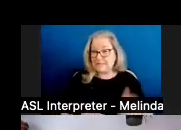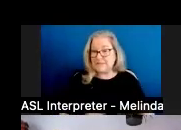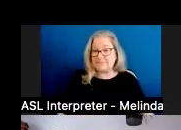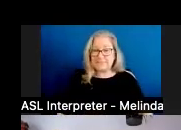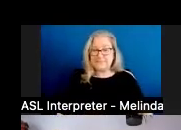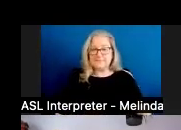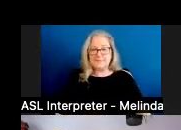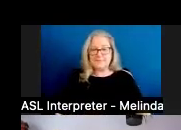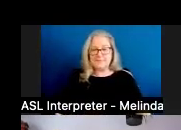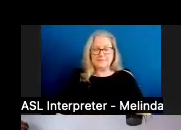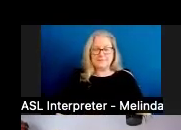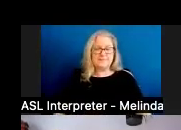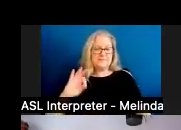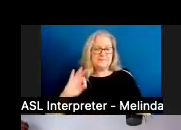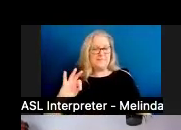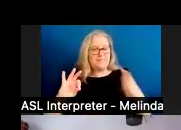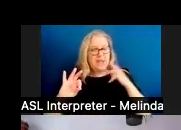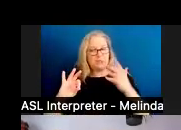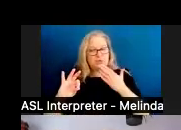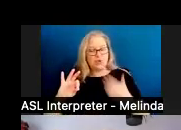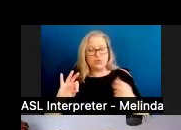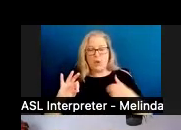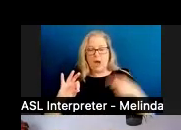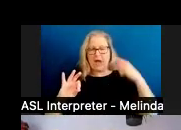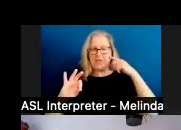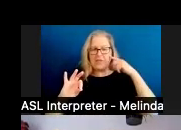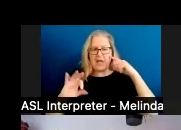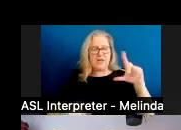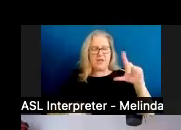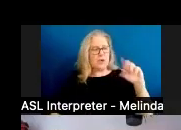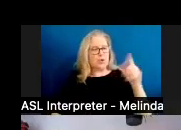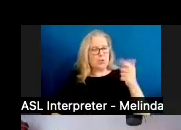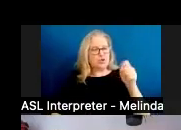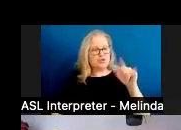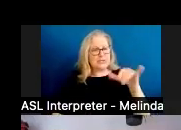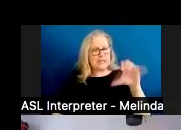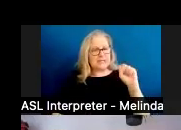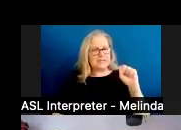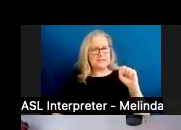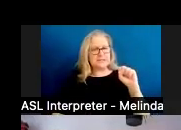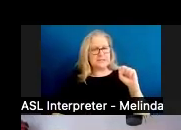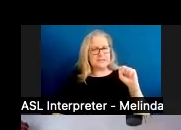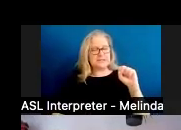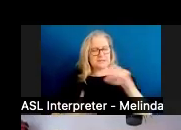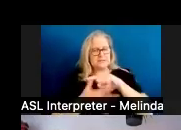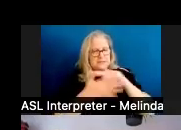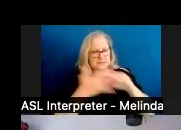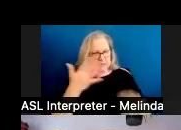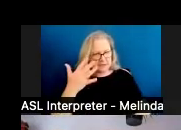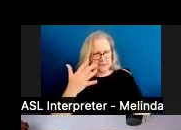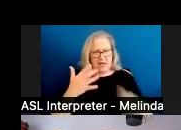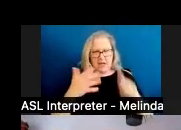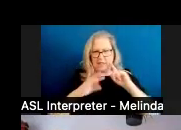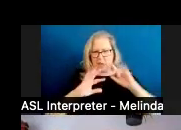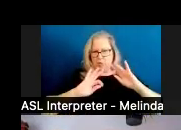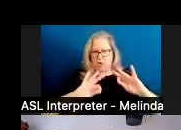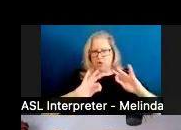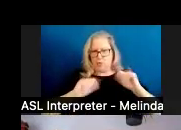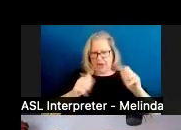Crystal Wolfrey: Okay. Sounds great. So I think the logistics, Elyse covered. So I think we're good, Sean. I think we can move on from that. So let's talk .. .